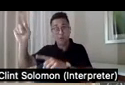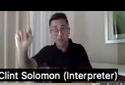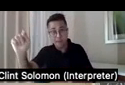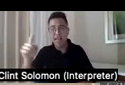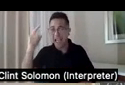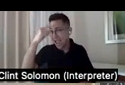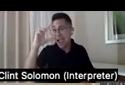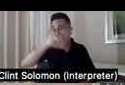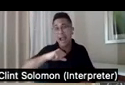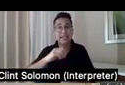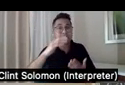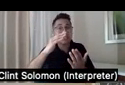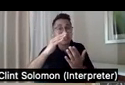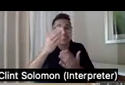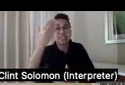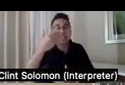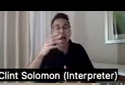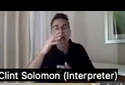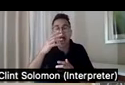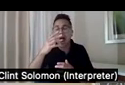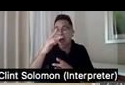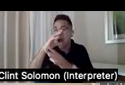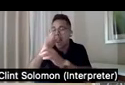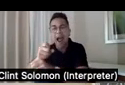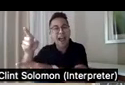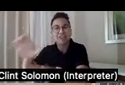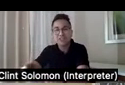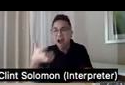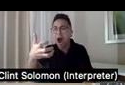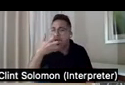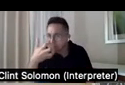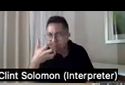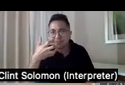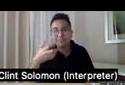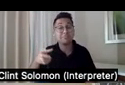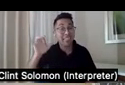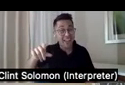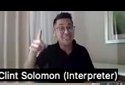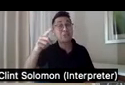drew her in and she took a bite out of it and that was a very negative but salient experience